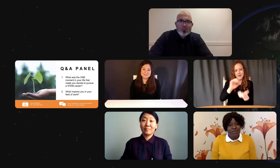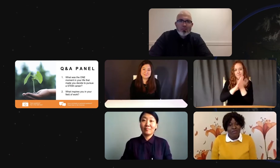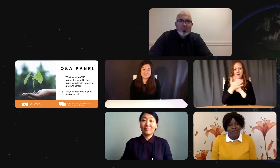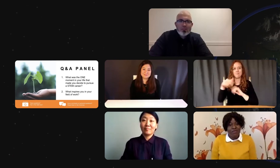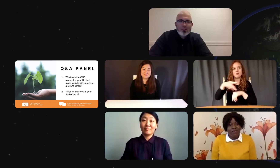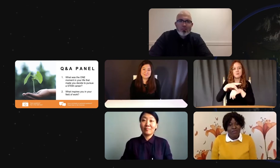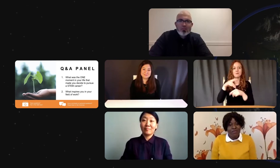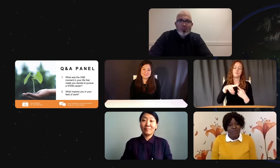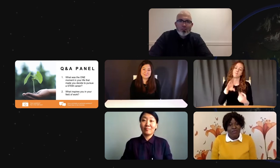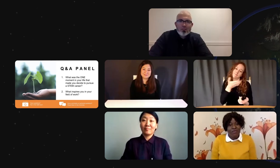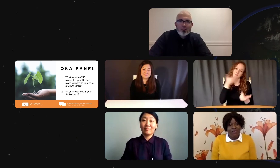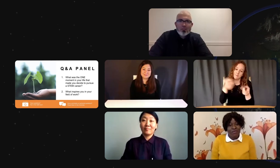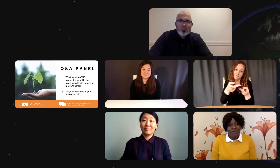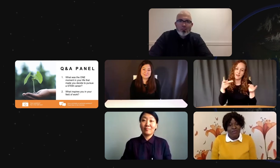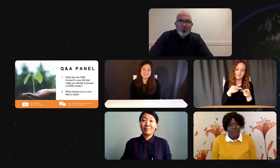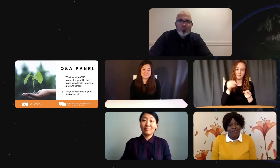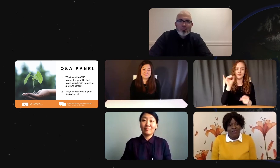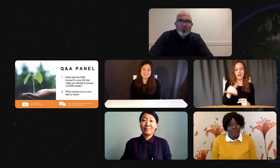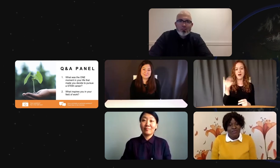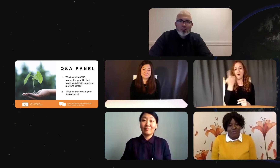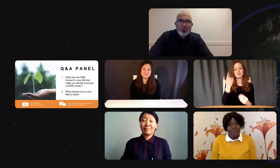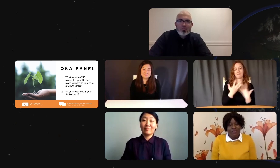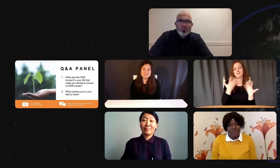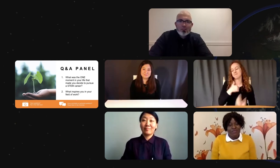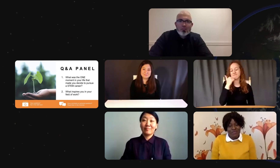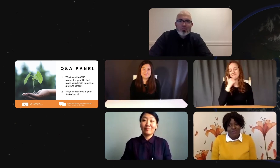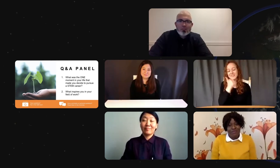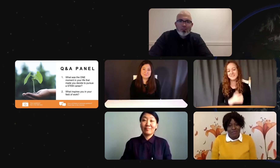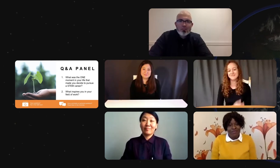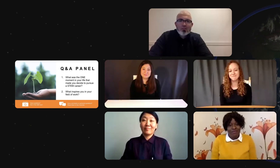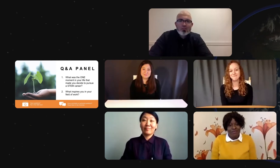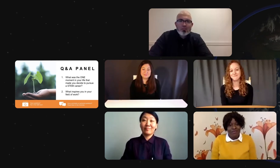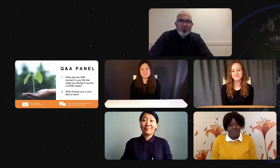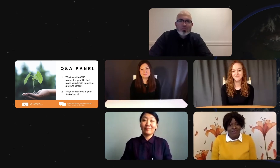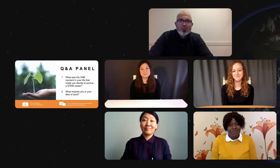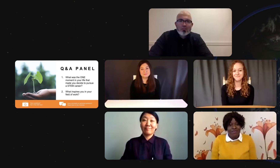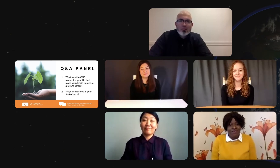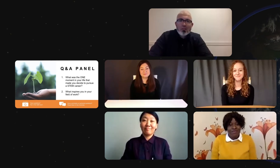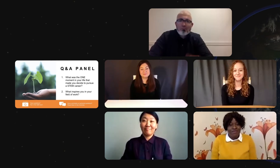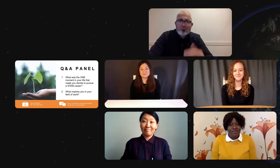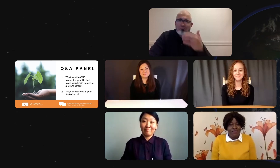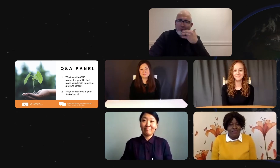We only have one earth. I'd like to make it a better place.